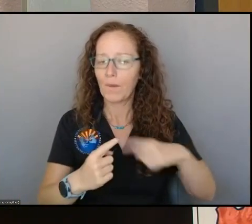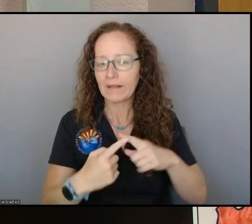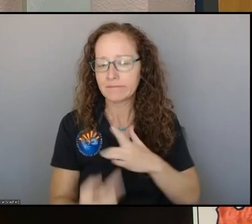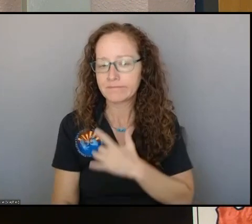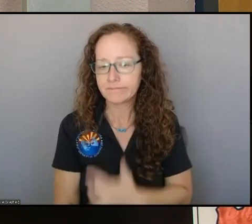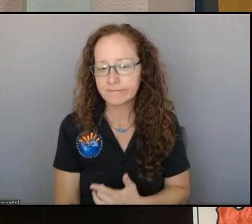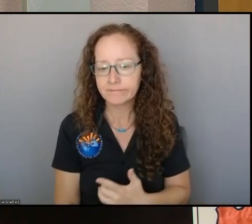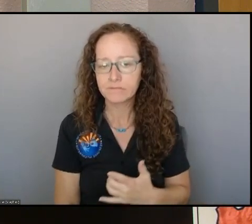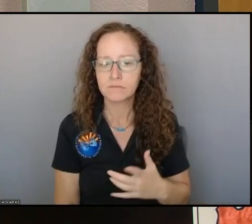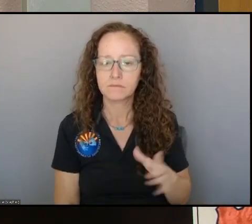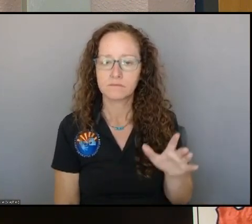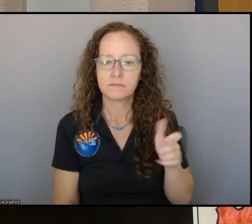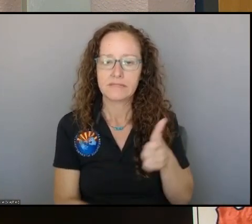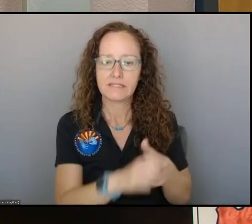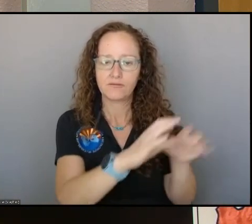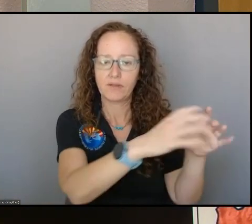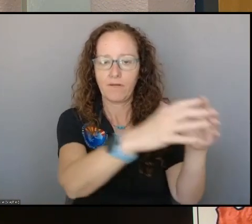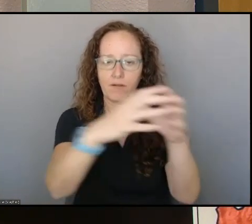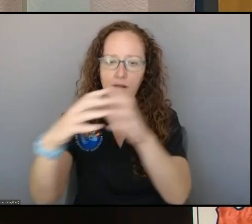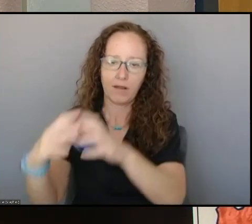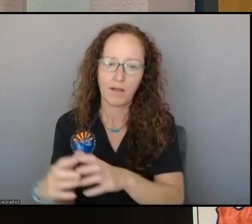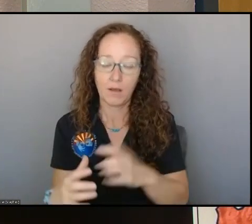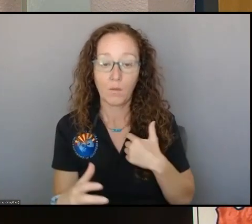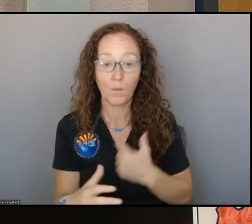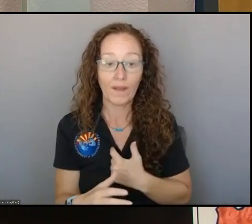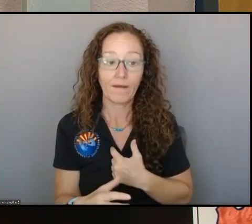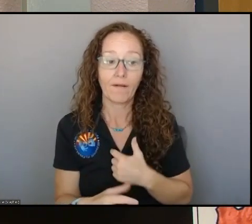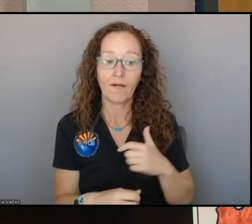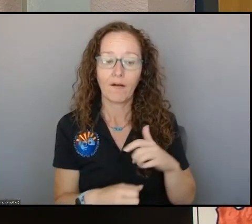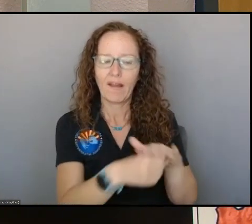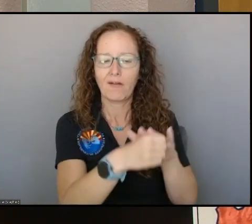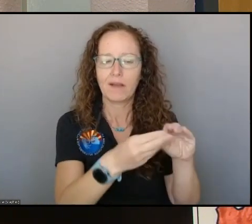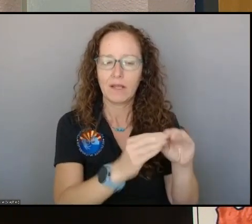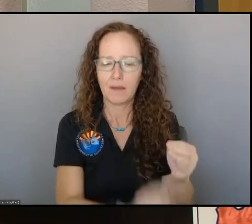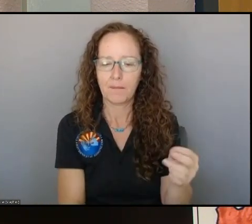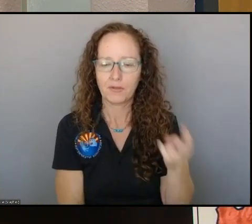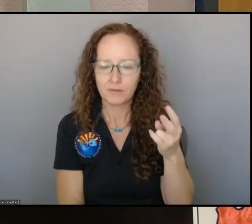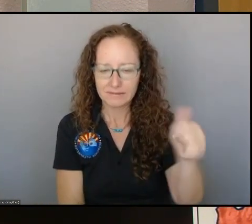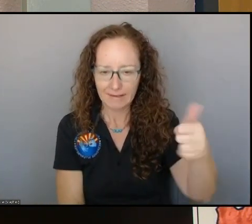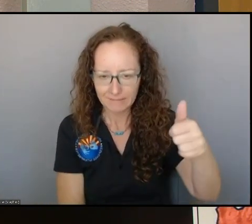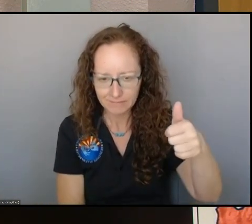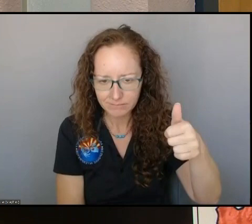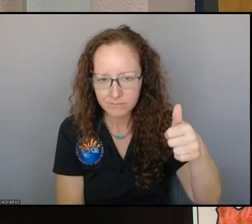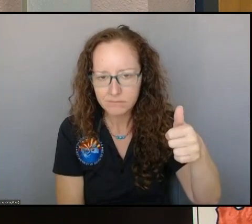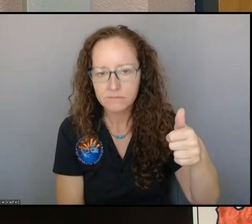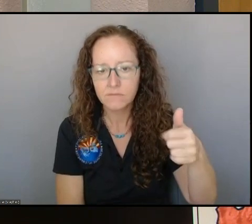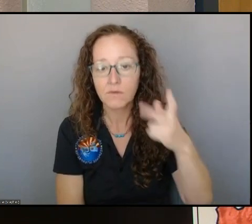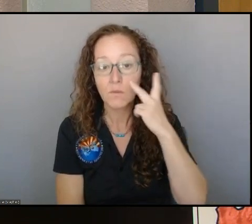Southwest Area #10. And we see that the peak of seasonal